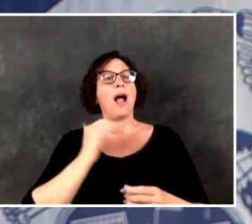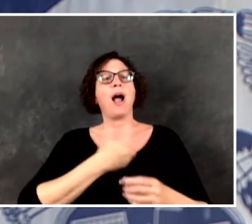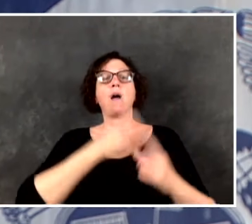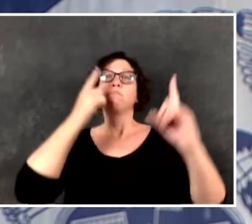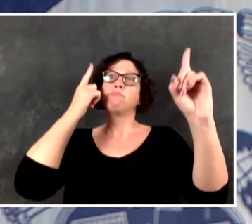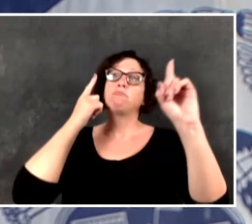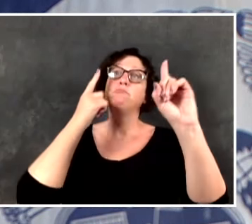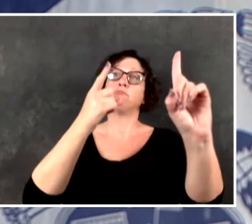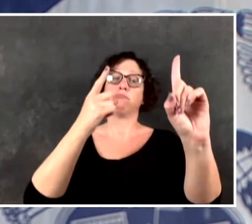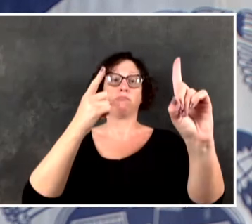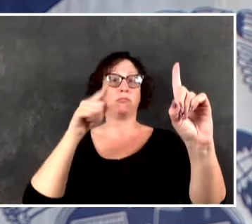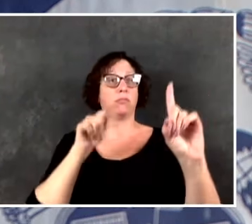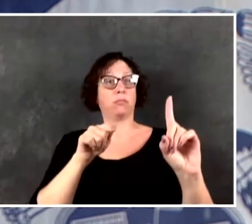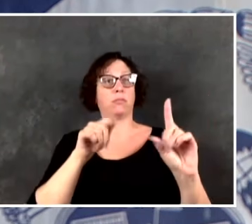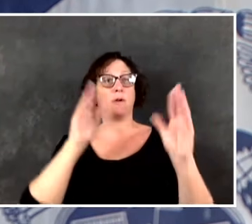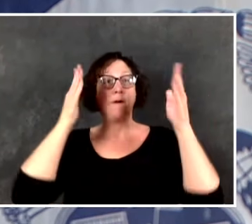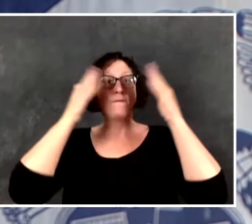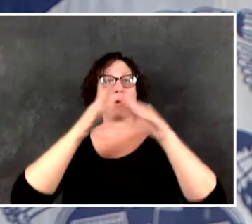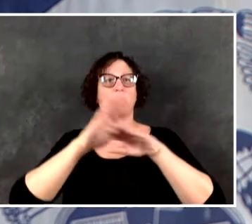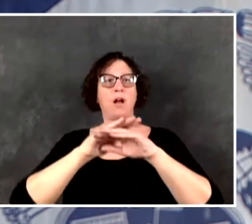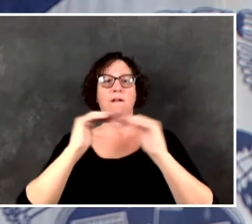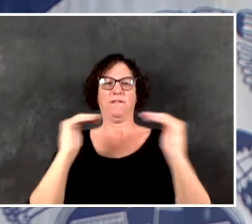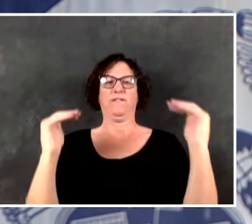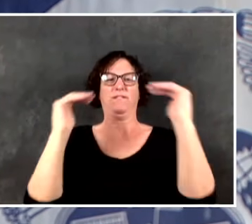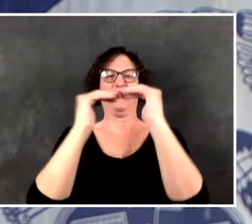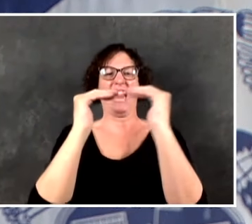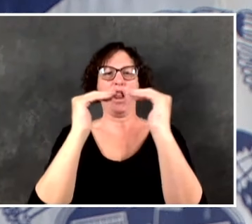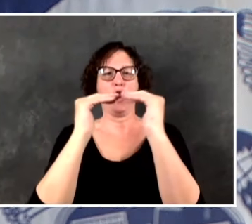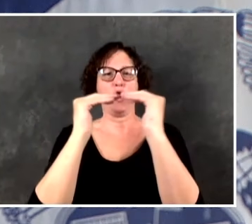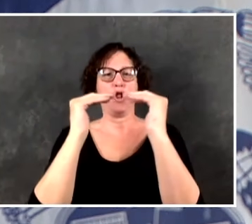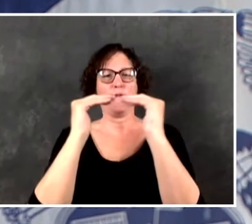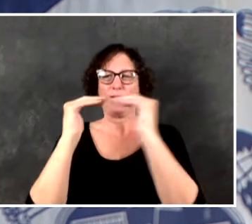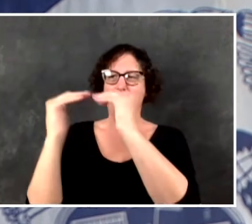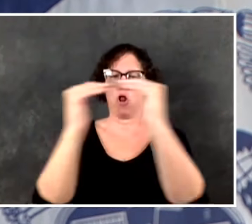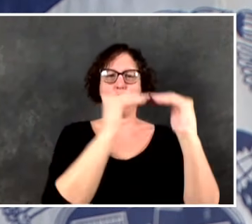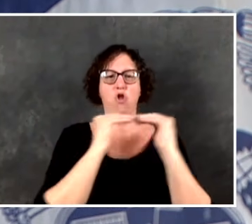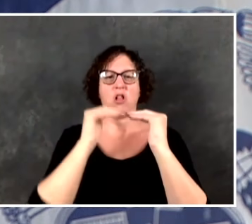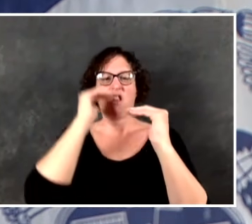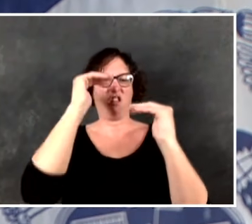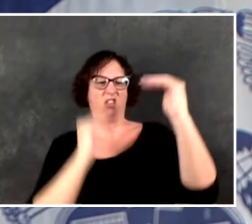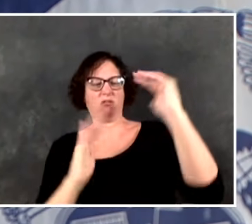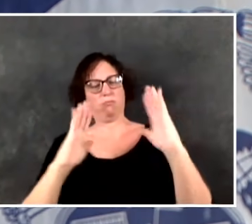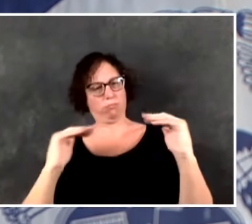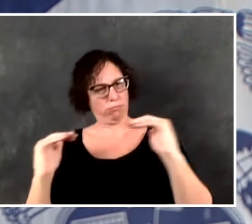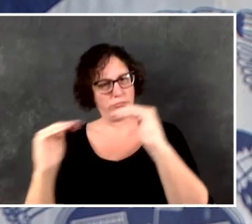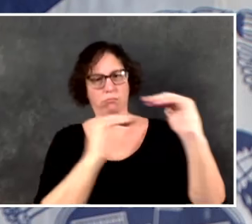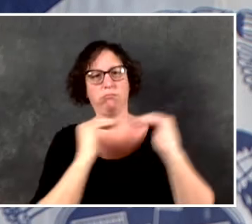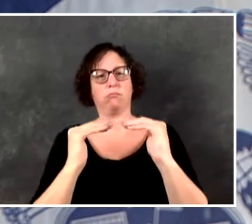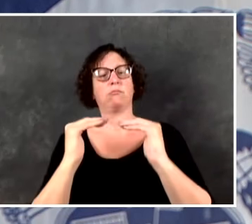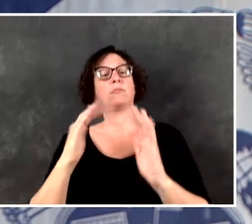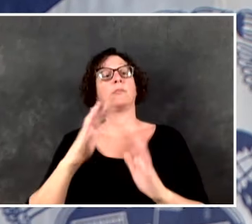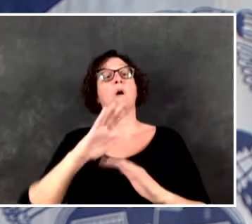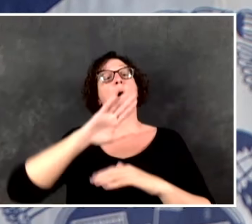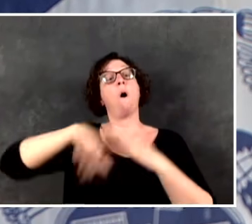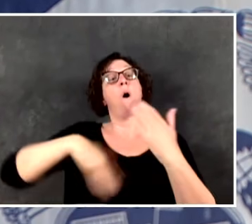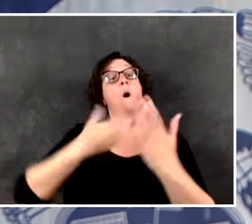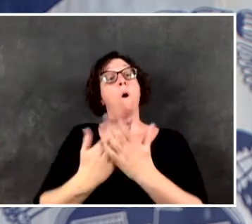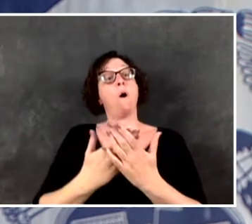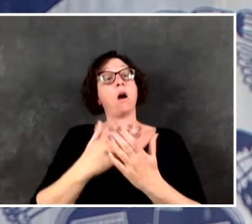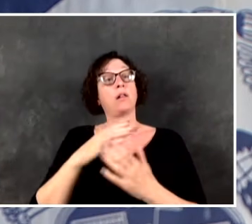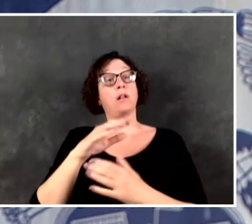FOUSCSEOND THE